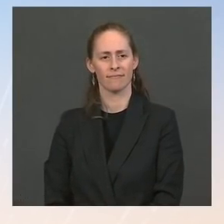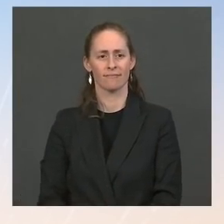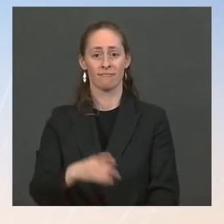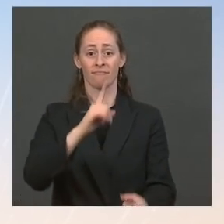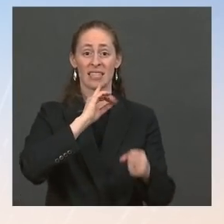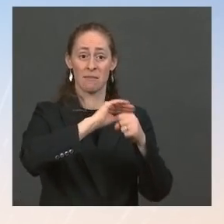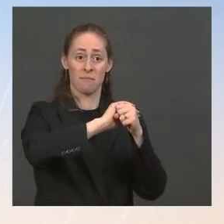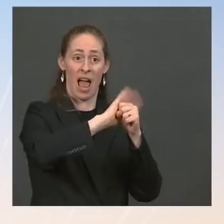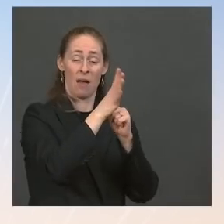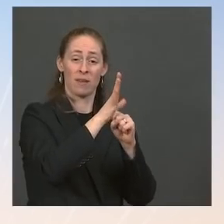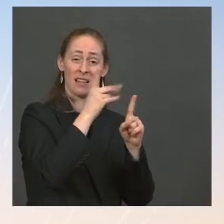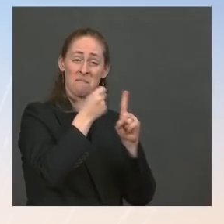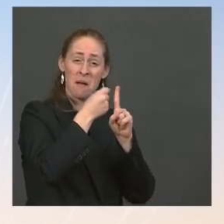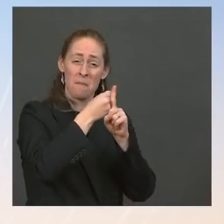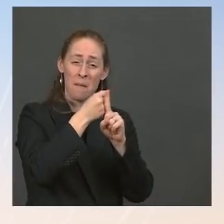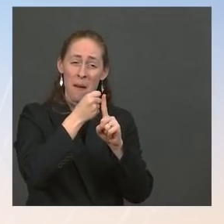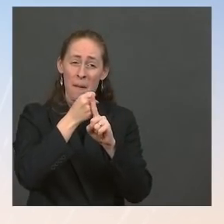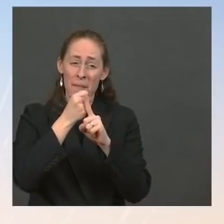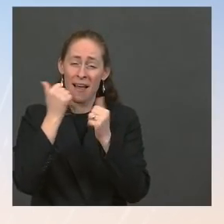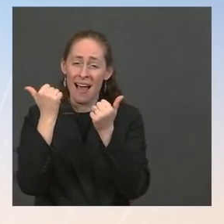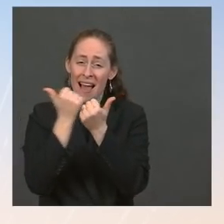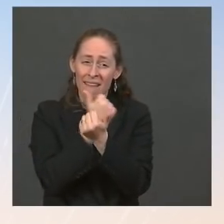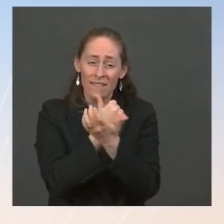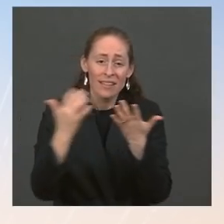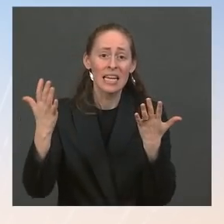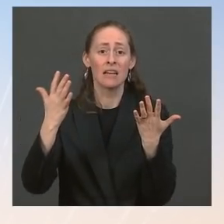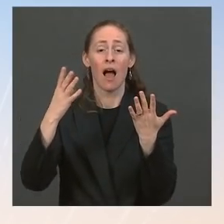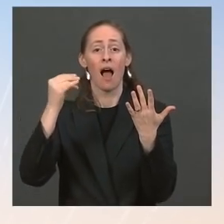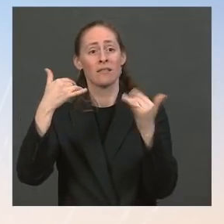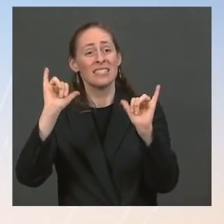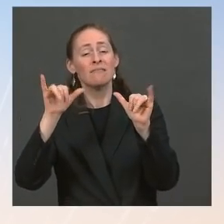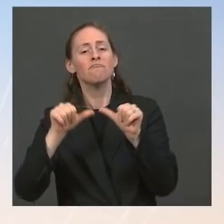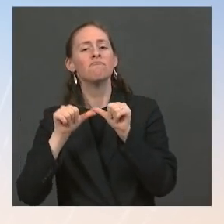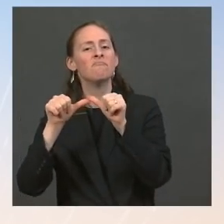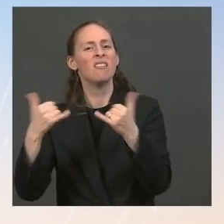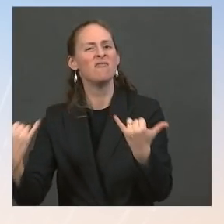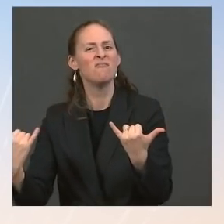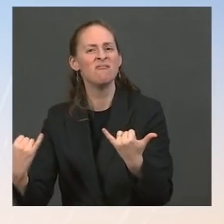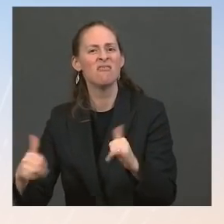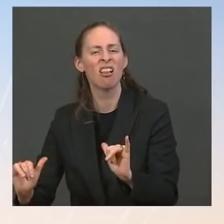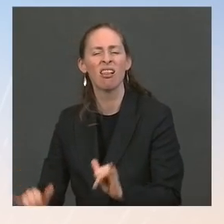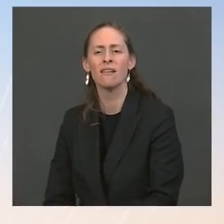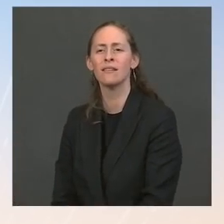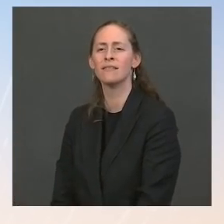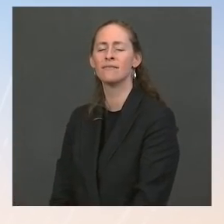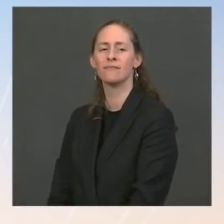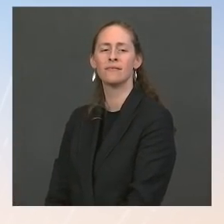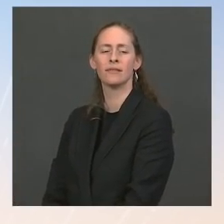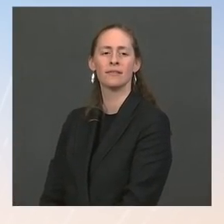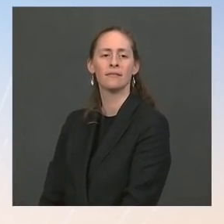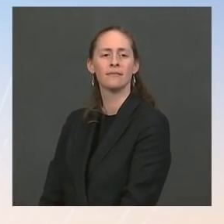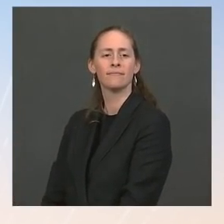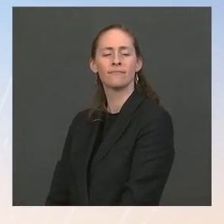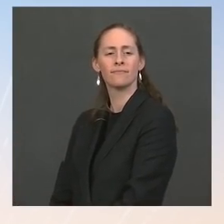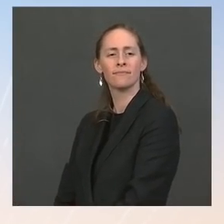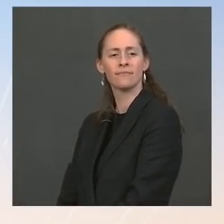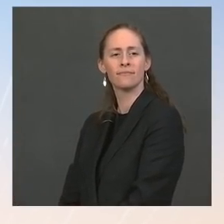can you just expand on that as it relates to the poll that came out this weekend? You know, you've got the President's popularity down to 41 percent approval;